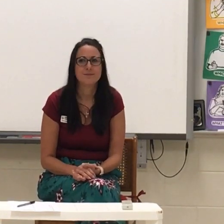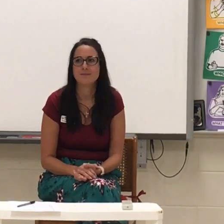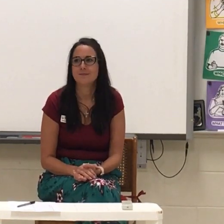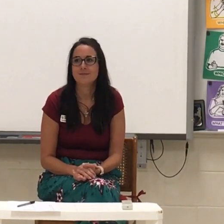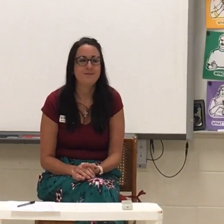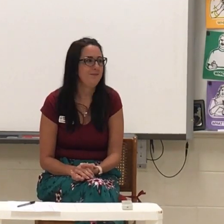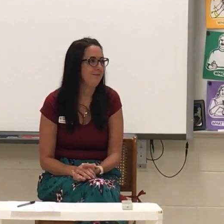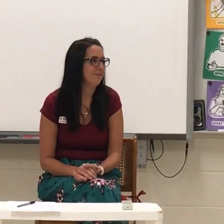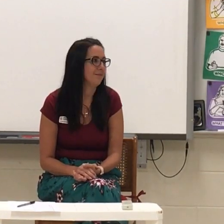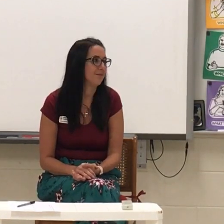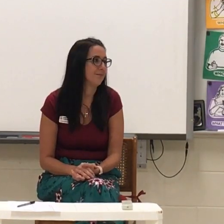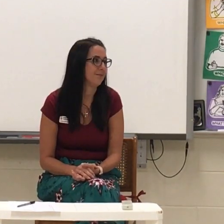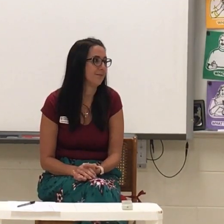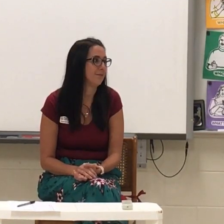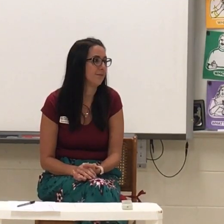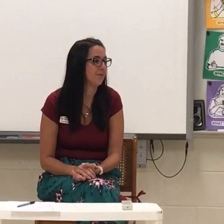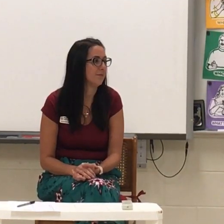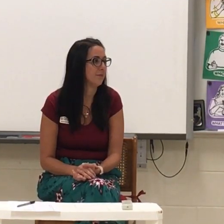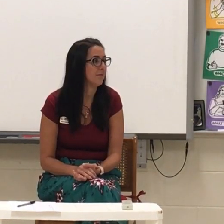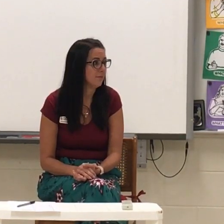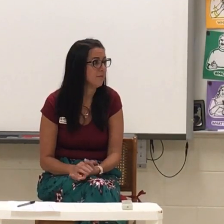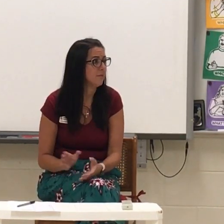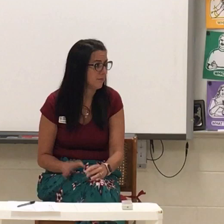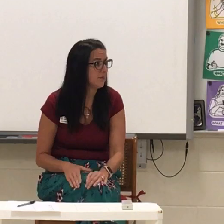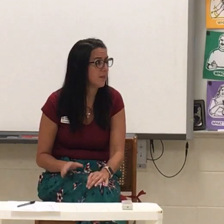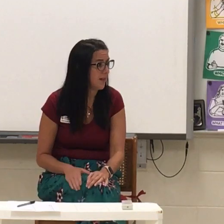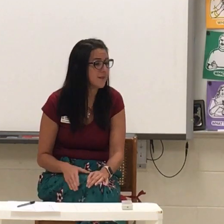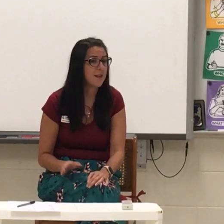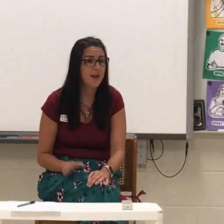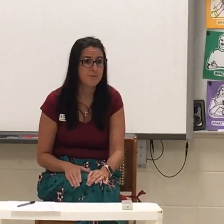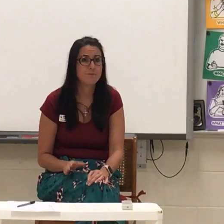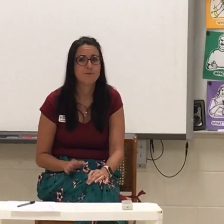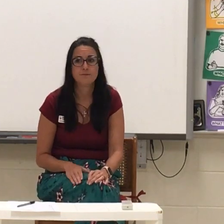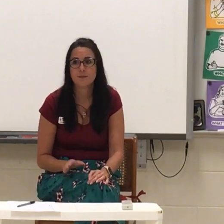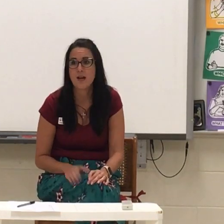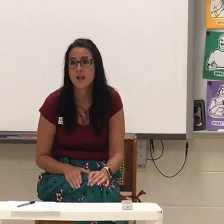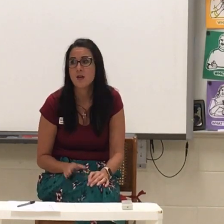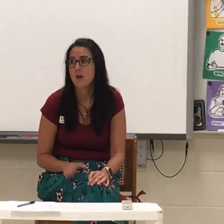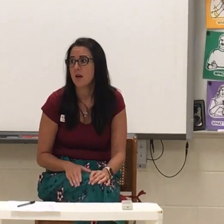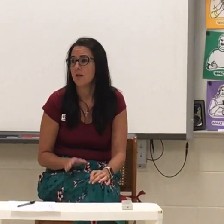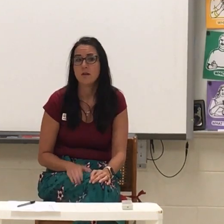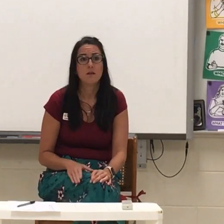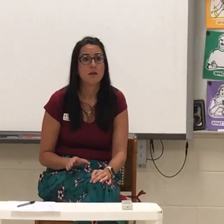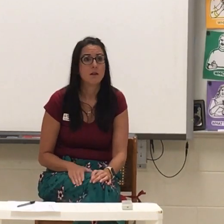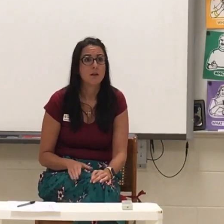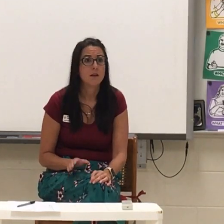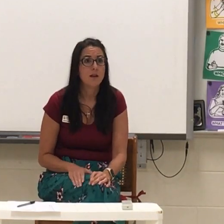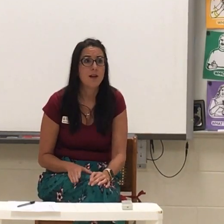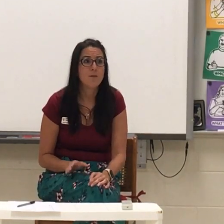you just have to get a question hold eggs everything legs laughs okay you